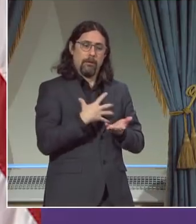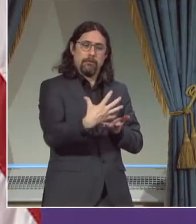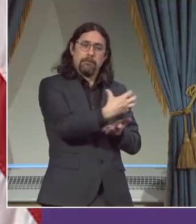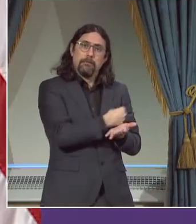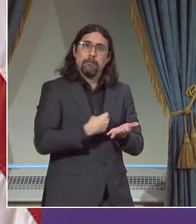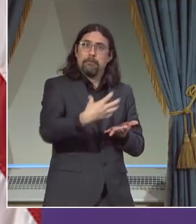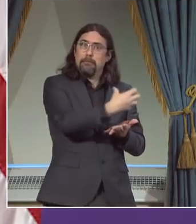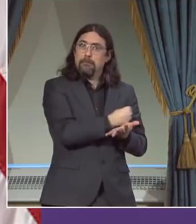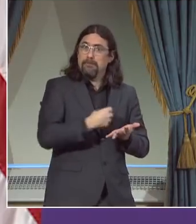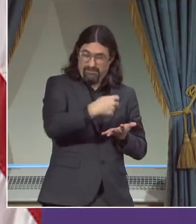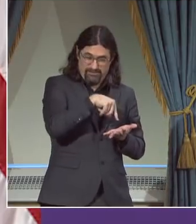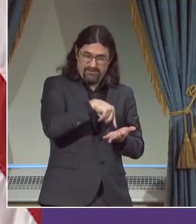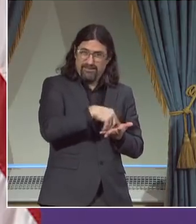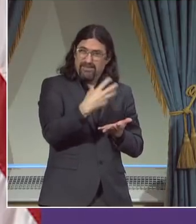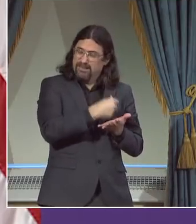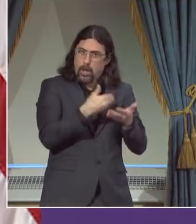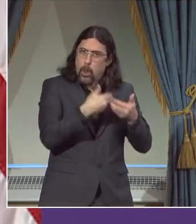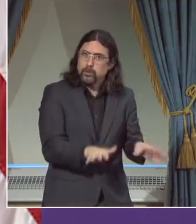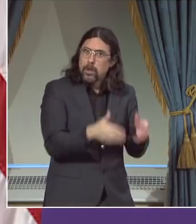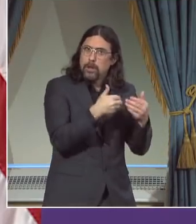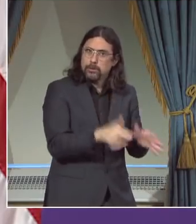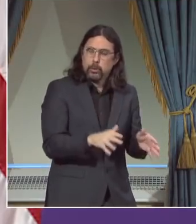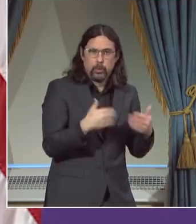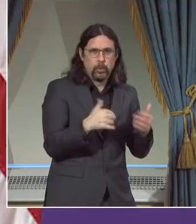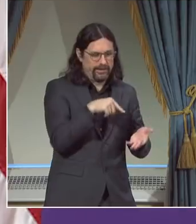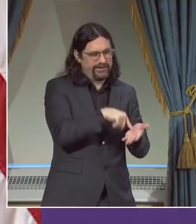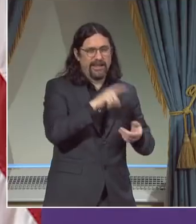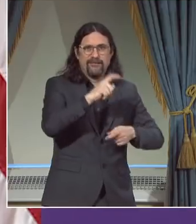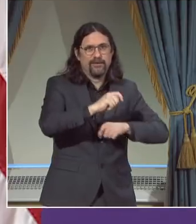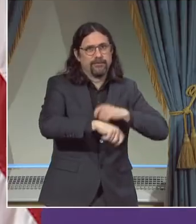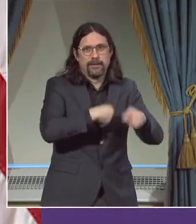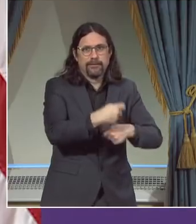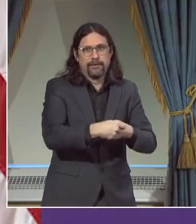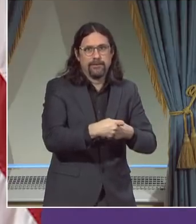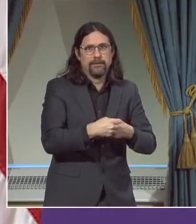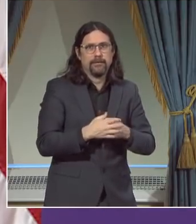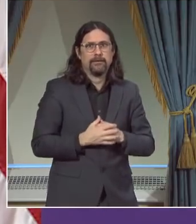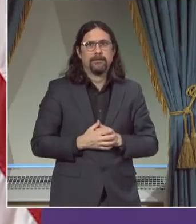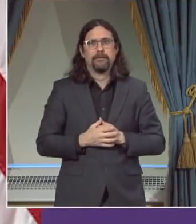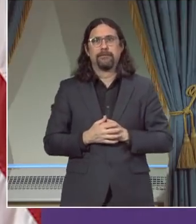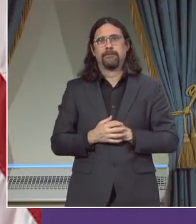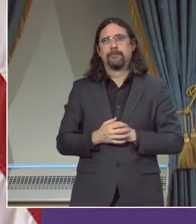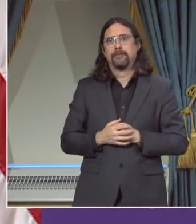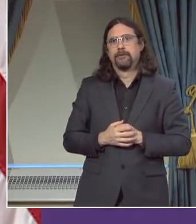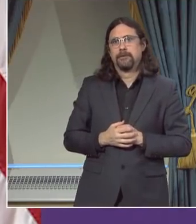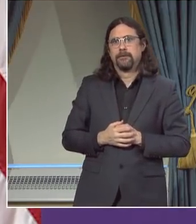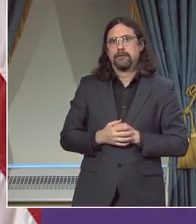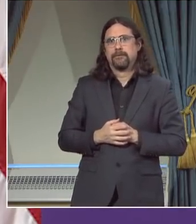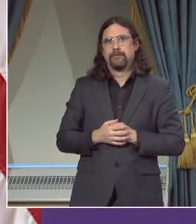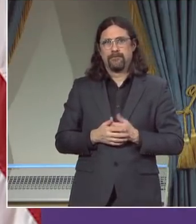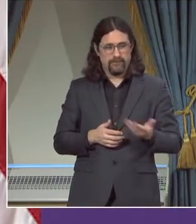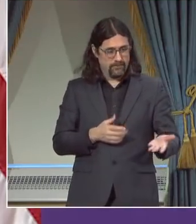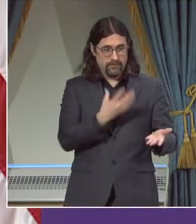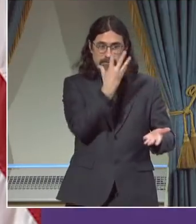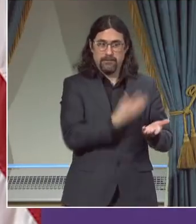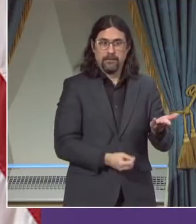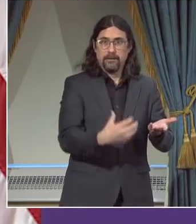HAVE LOST AS A RESULT OF CORONAVIRUS. THERE IS NO OTHER VIABLE PATH TO MKIAN UGPTH E